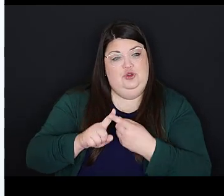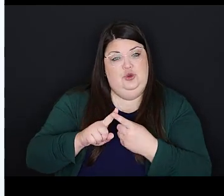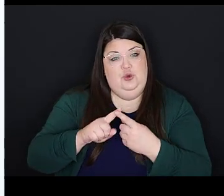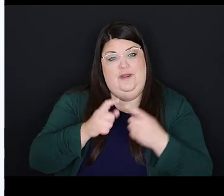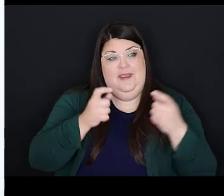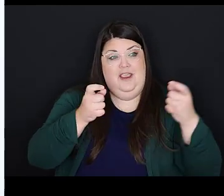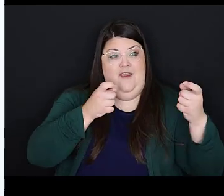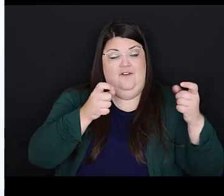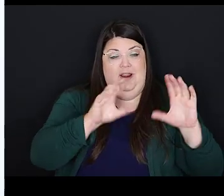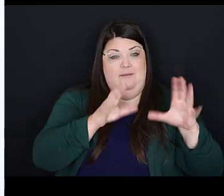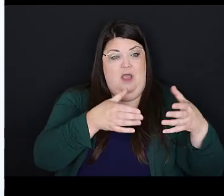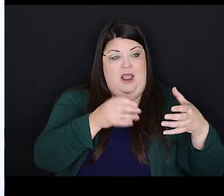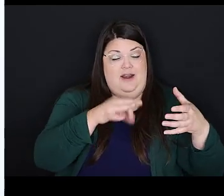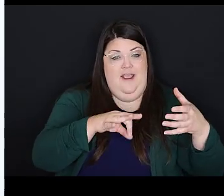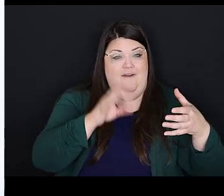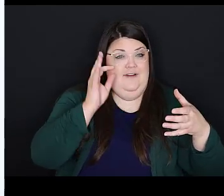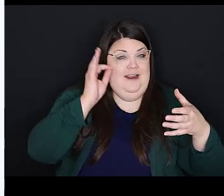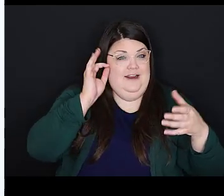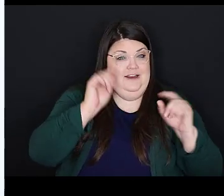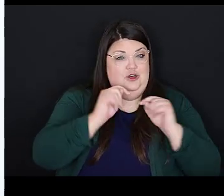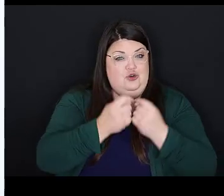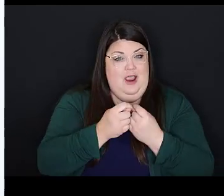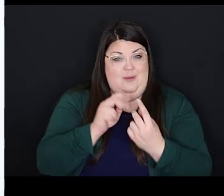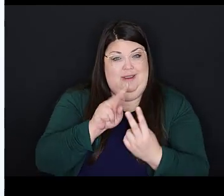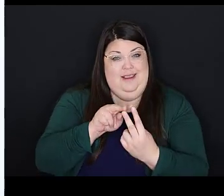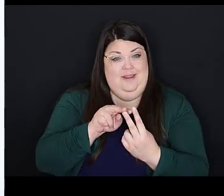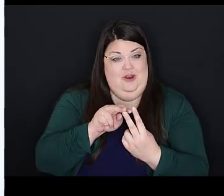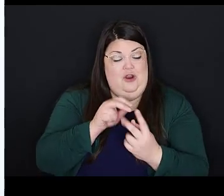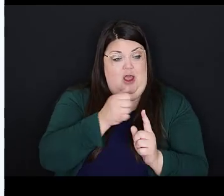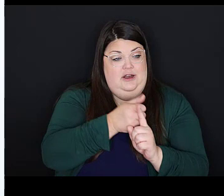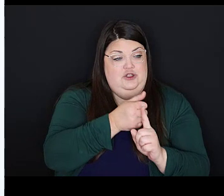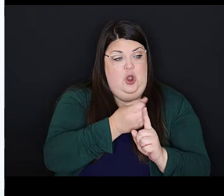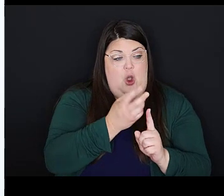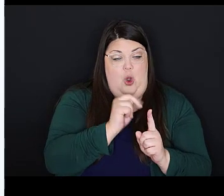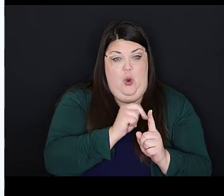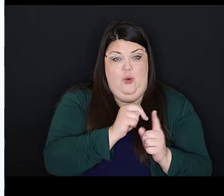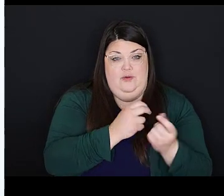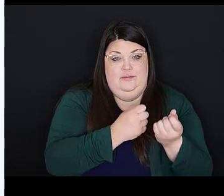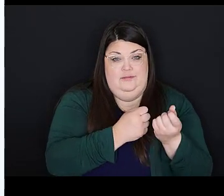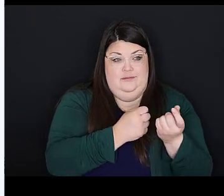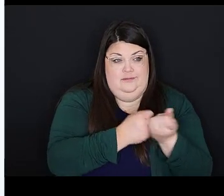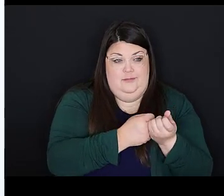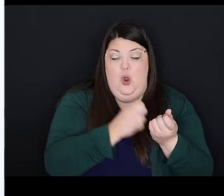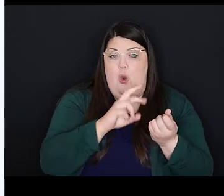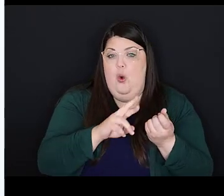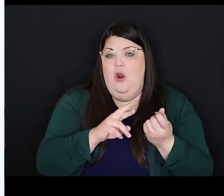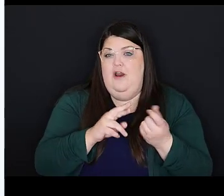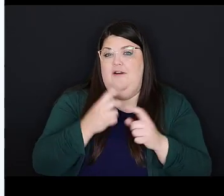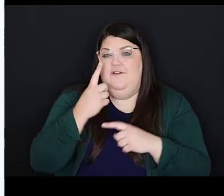of an Indian Tribe, either on its own behalf or on behalf of a consortium,